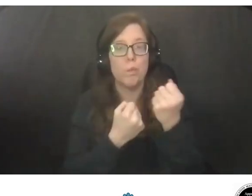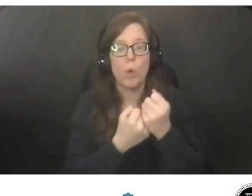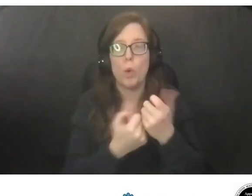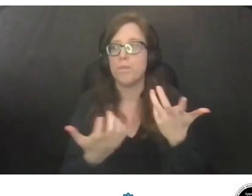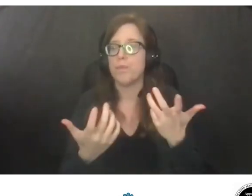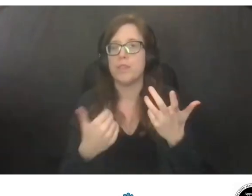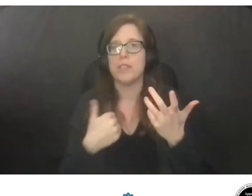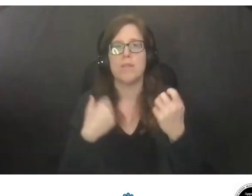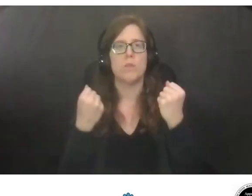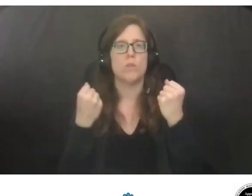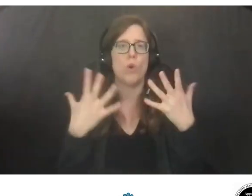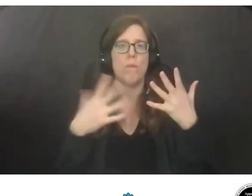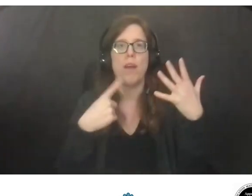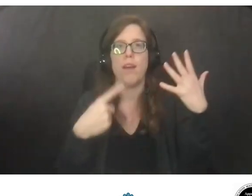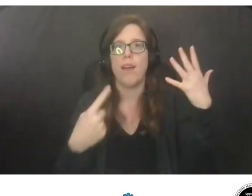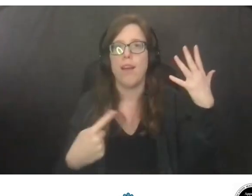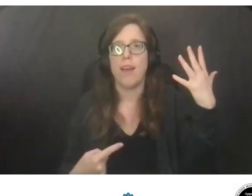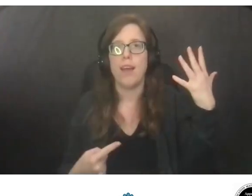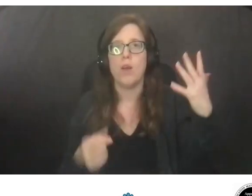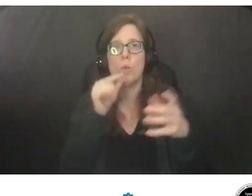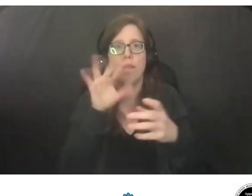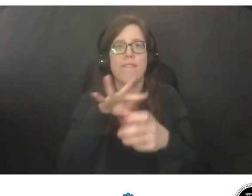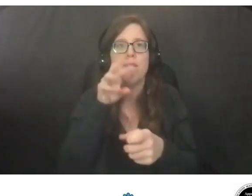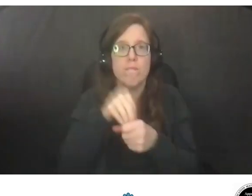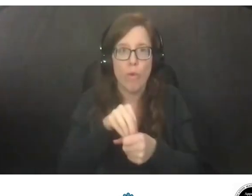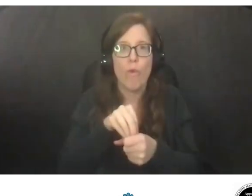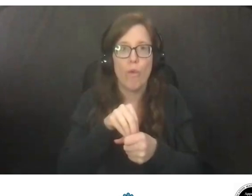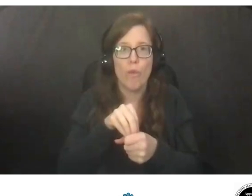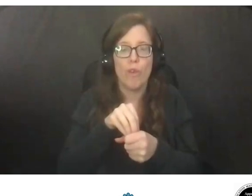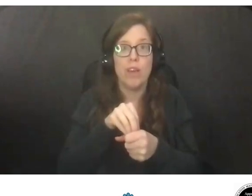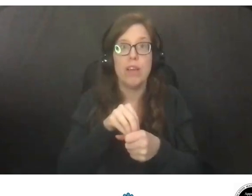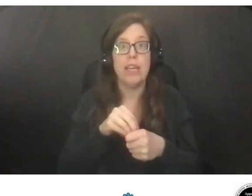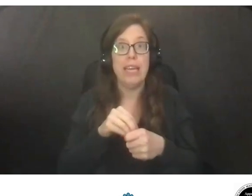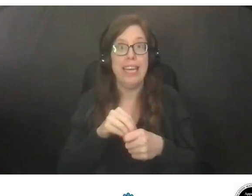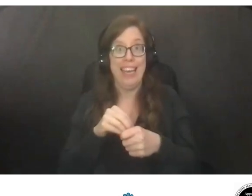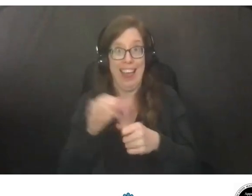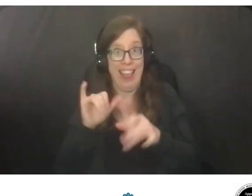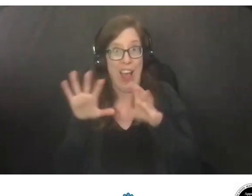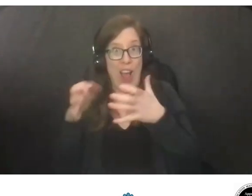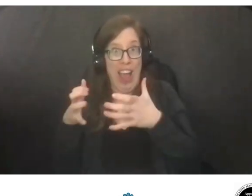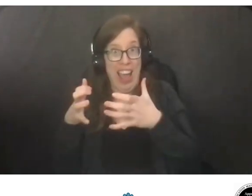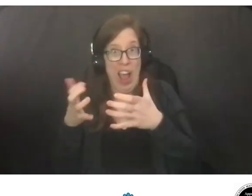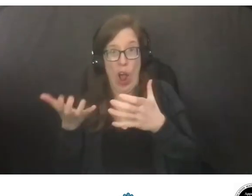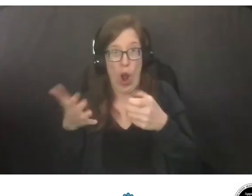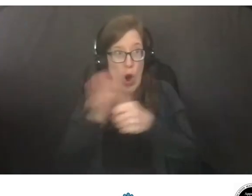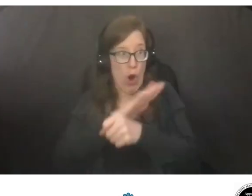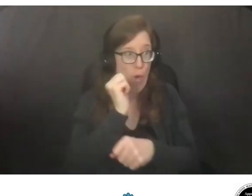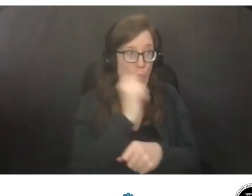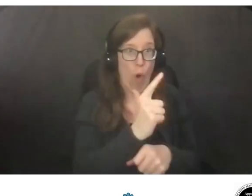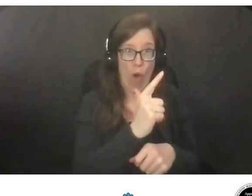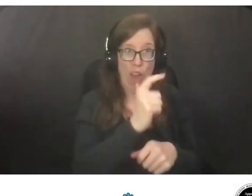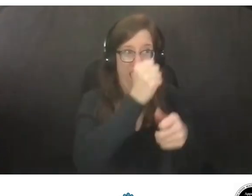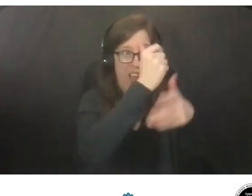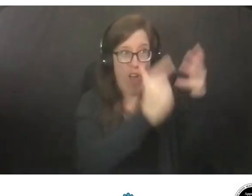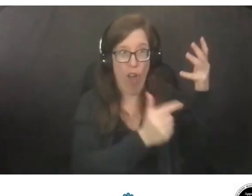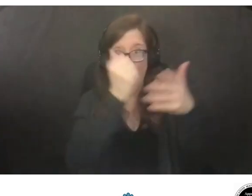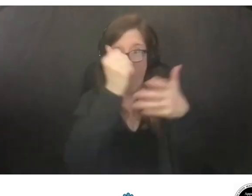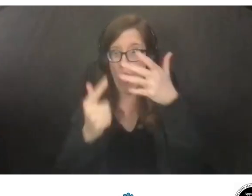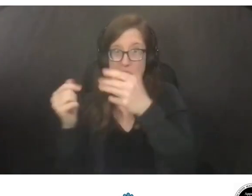We have so many people involved, and even then we can't cover all of them in one school year.